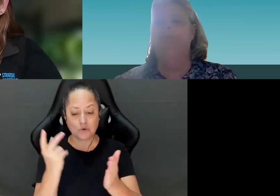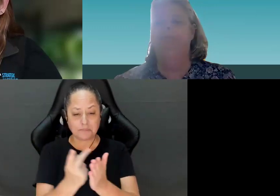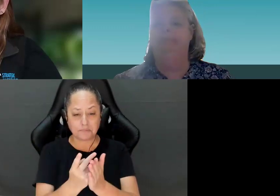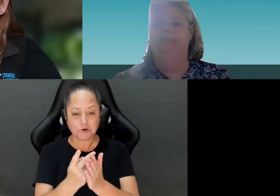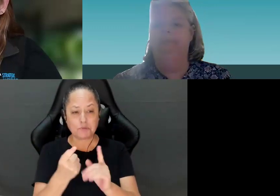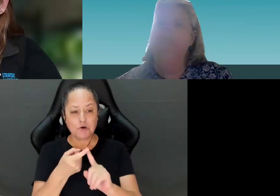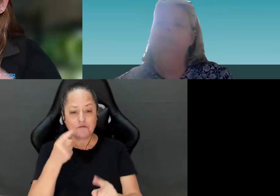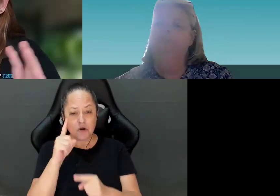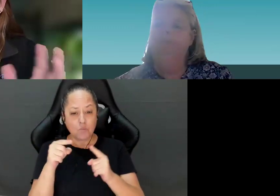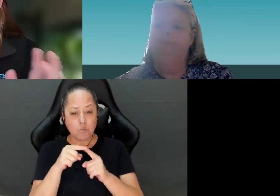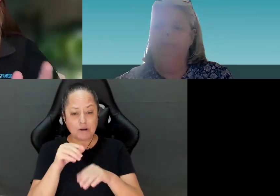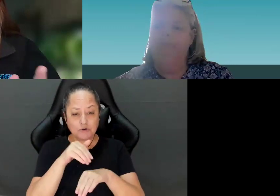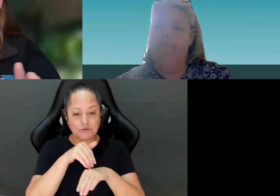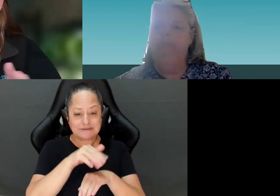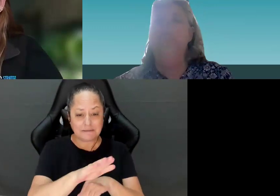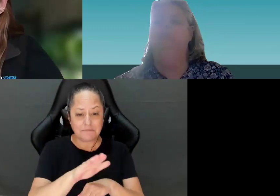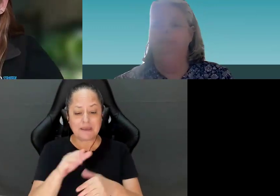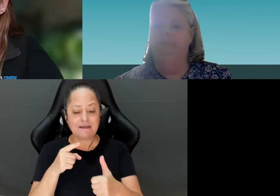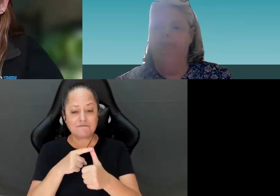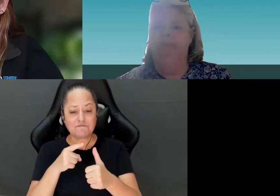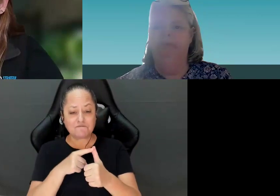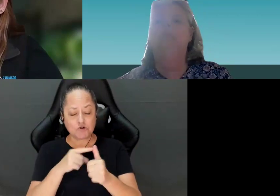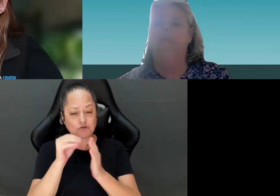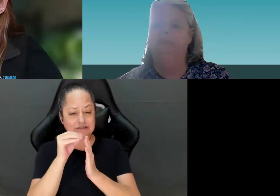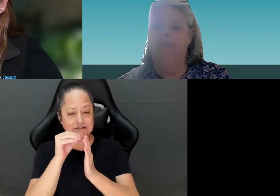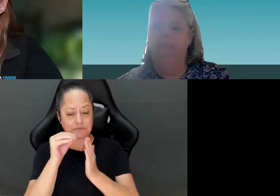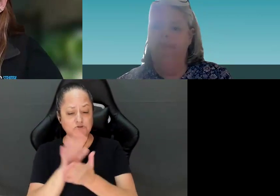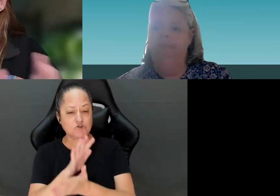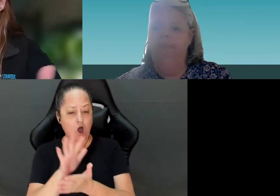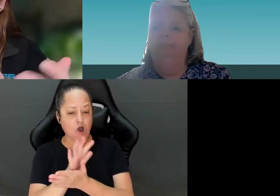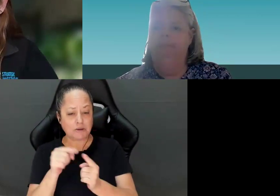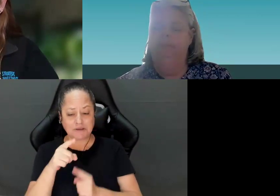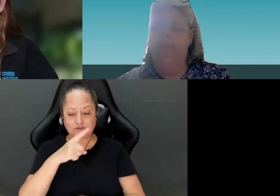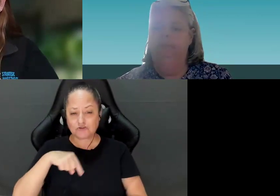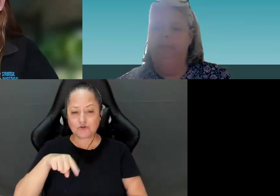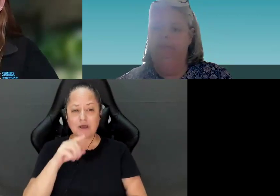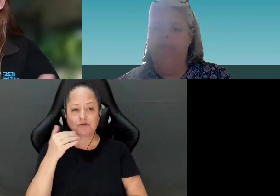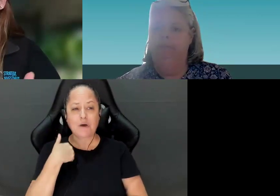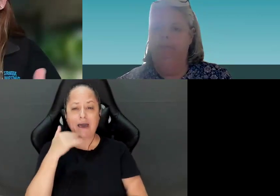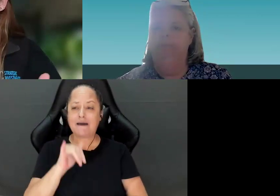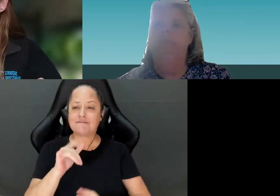From when you submit that first set of documents to us. We will have that conversation.